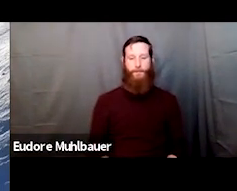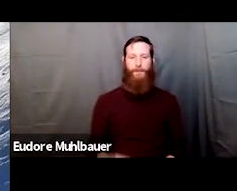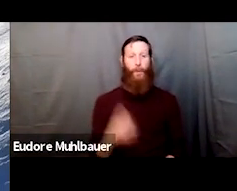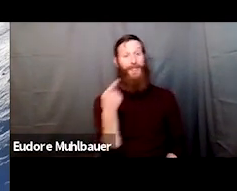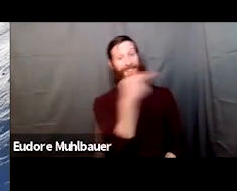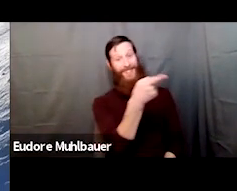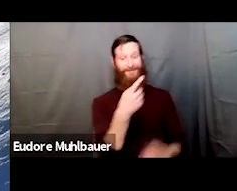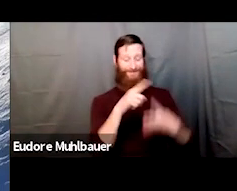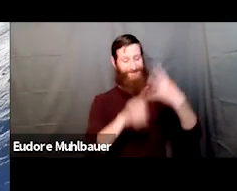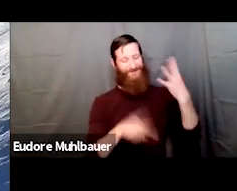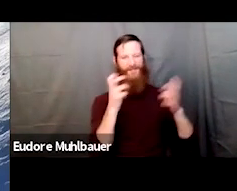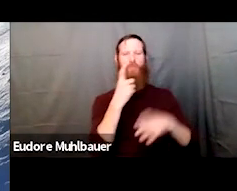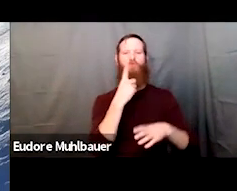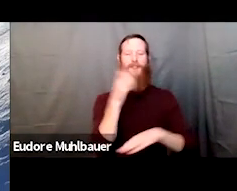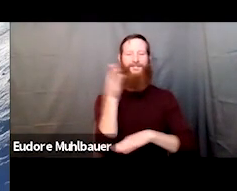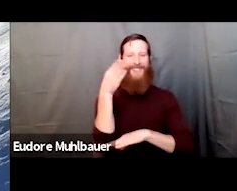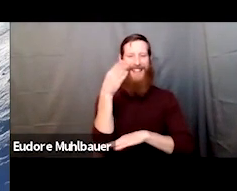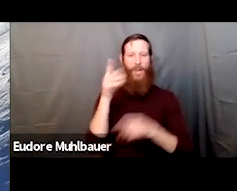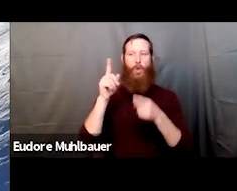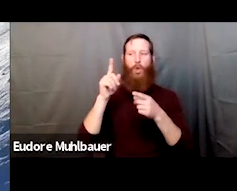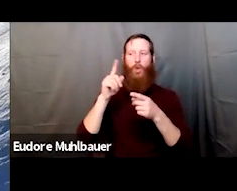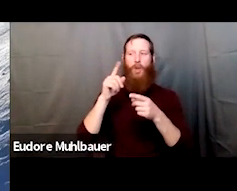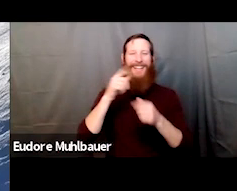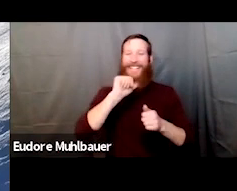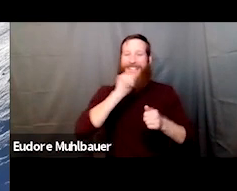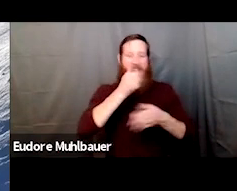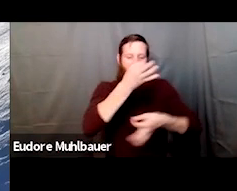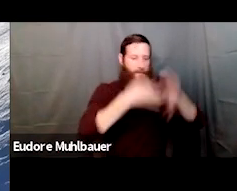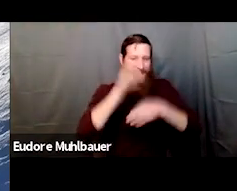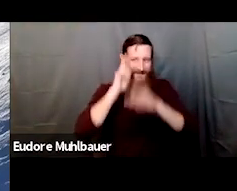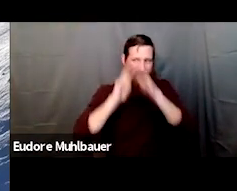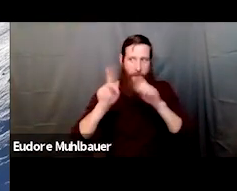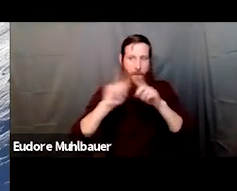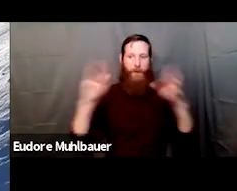So we can use these red flags to augment the forecast, they do not replace the forecast